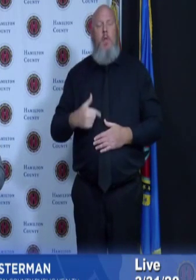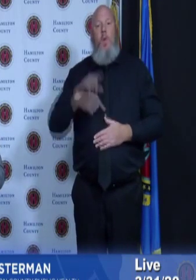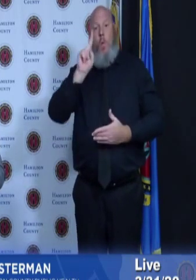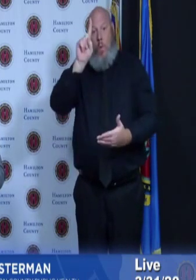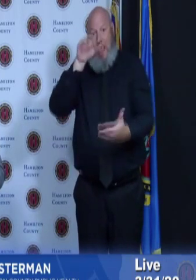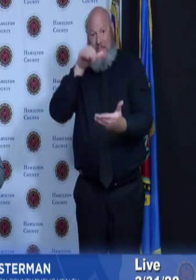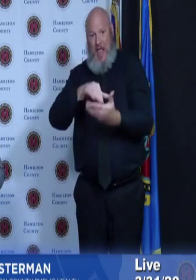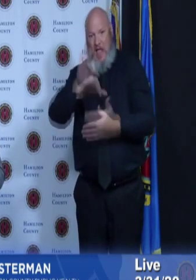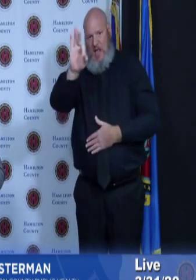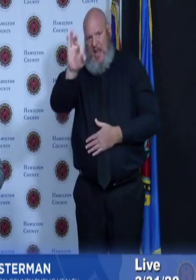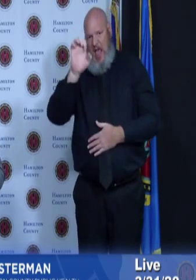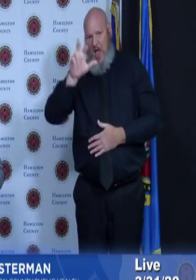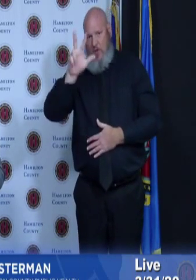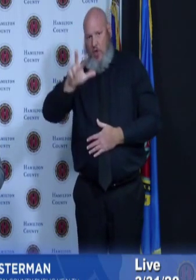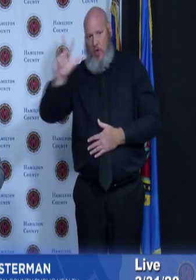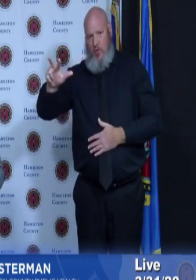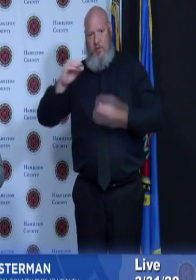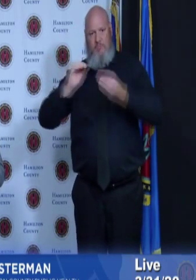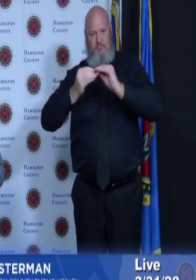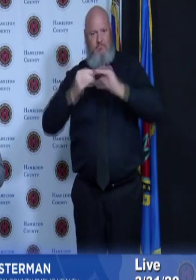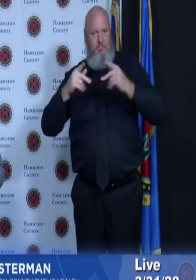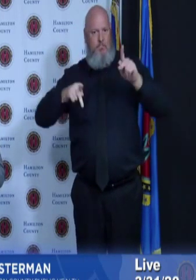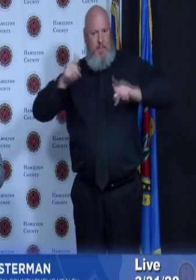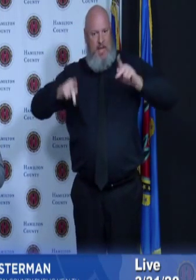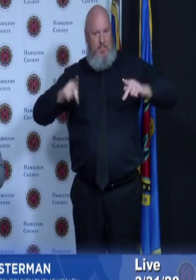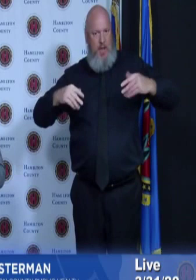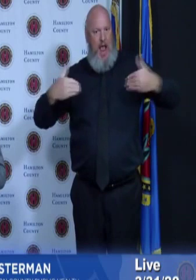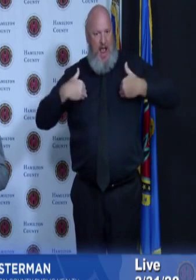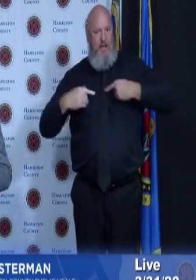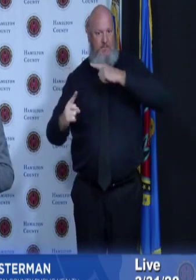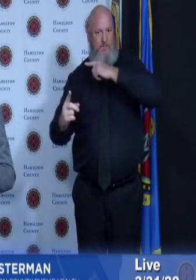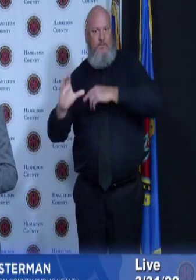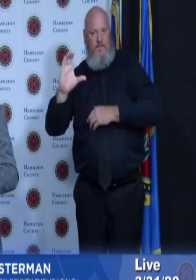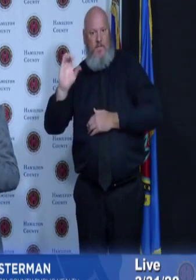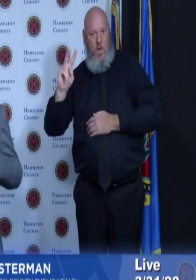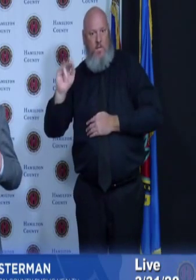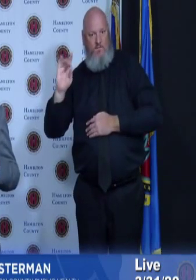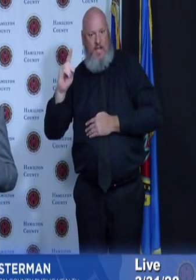deaths statewide in Hamilton County we have countywide including the city of